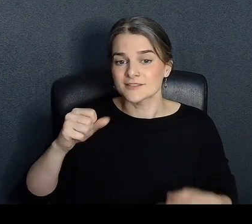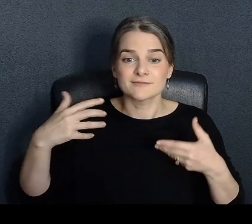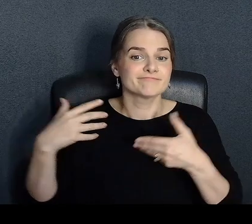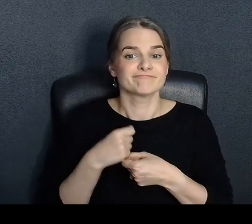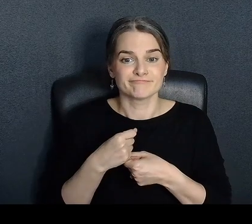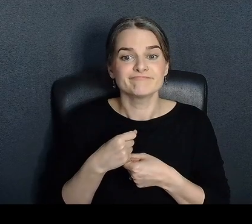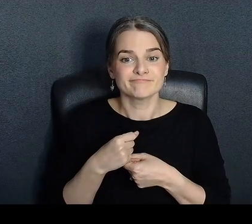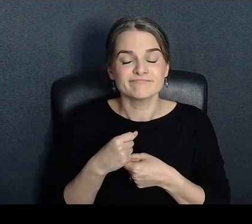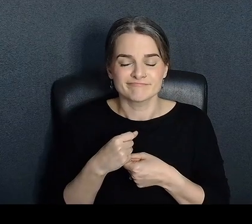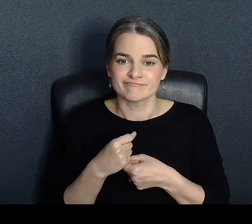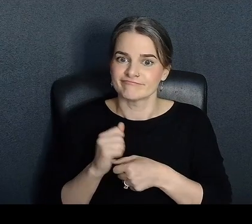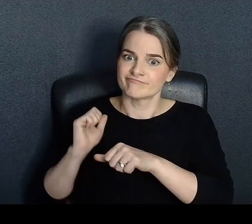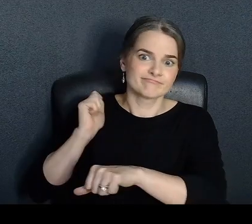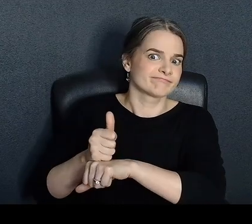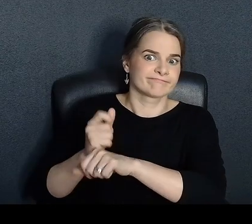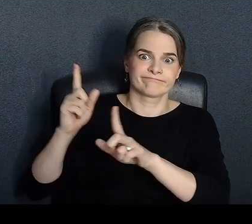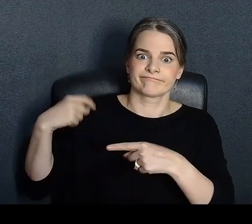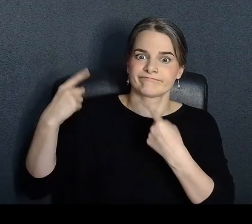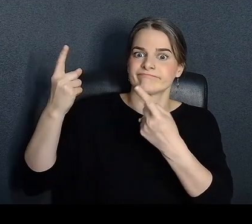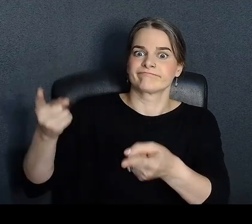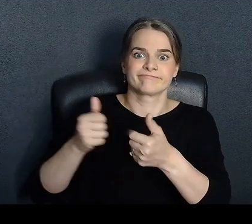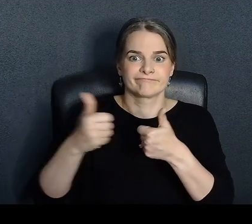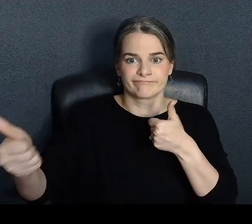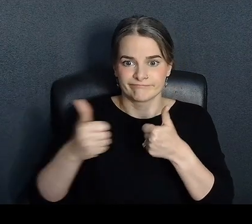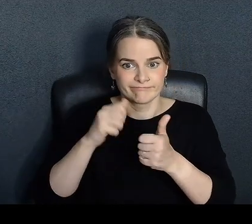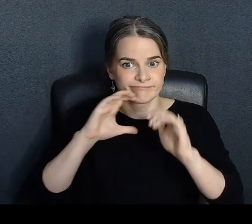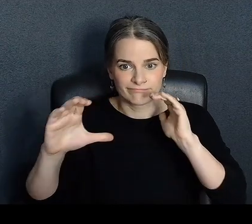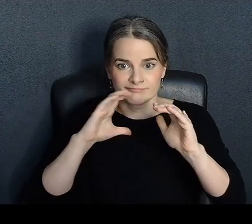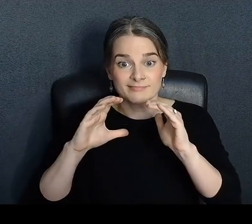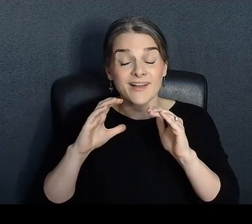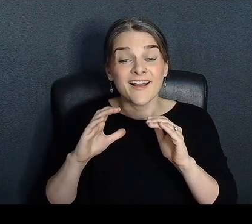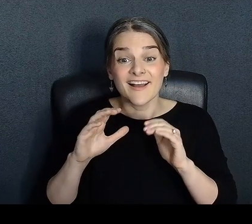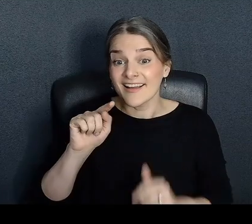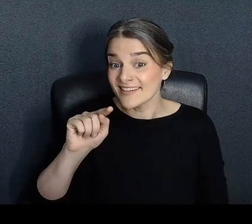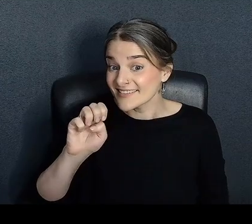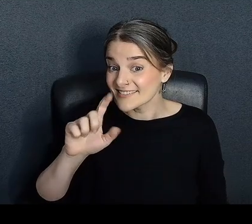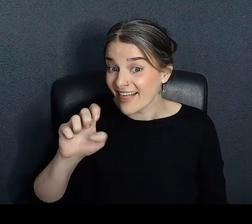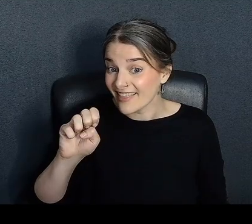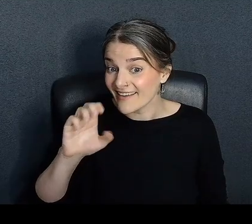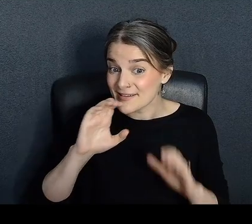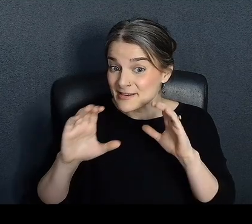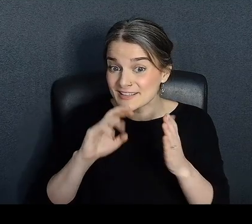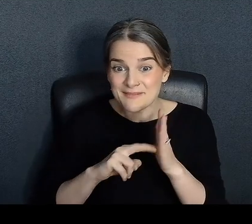So telecommunications is communicating distantly. So not face to face.